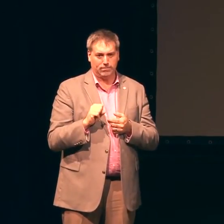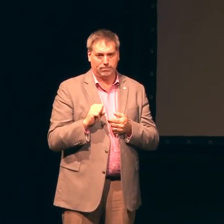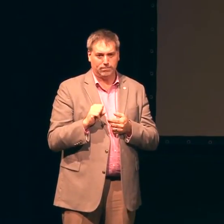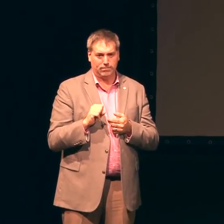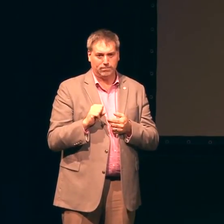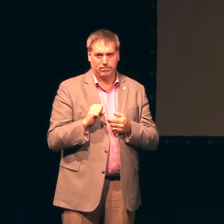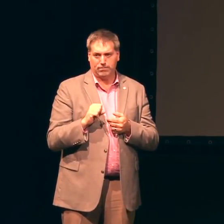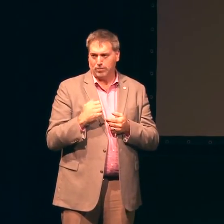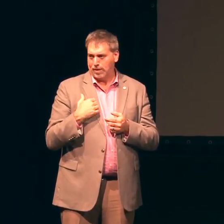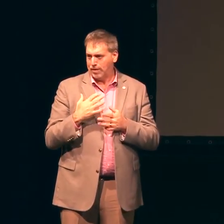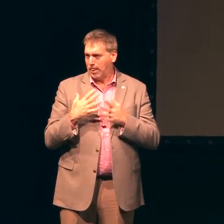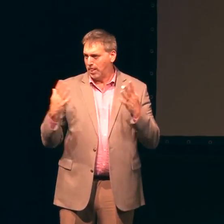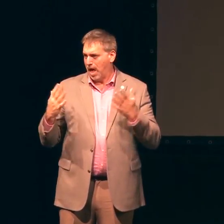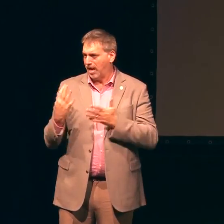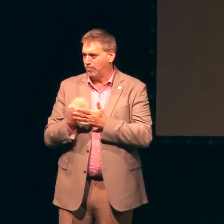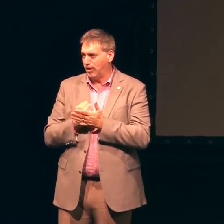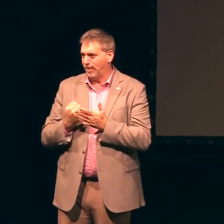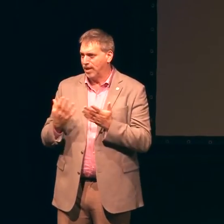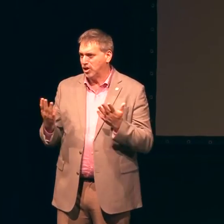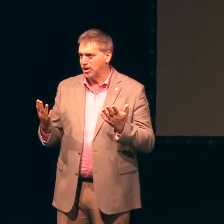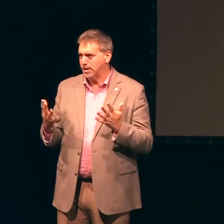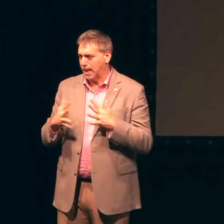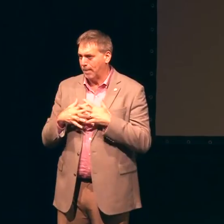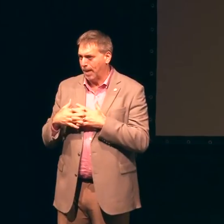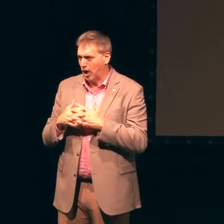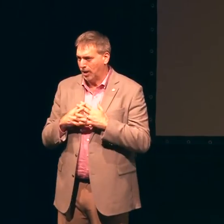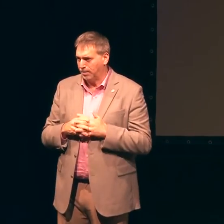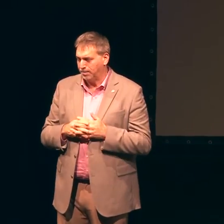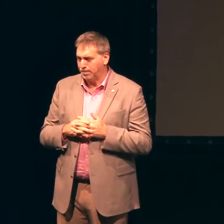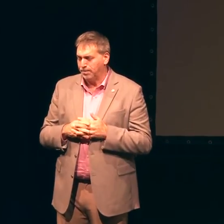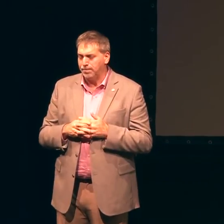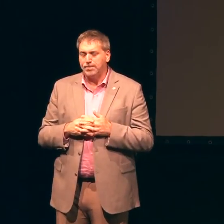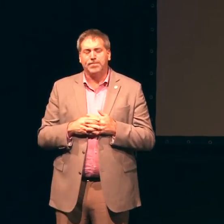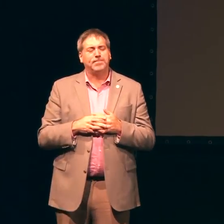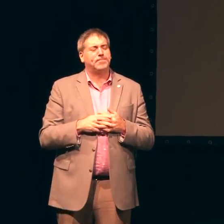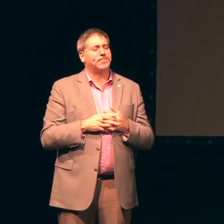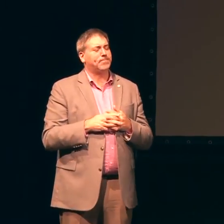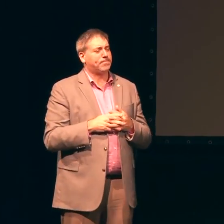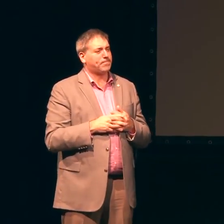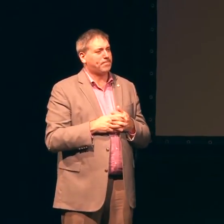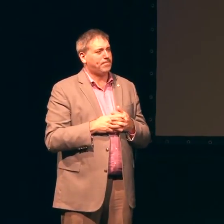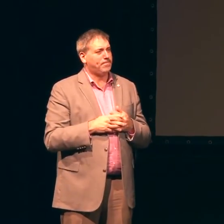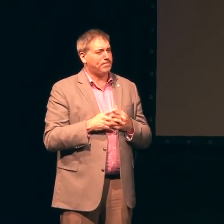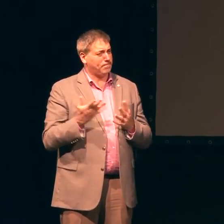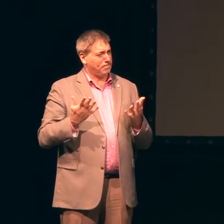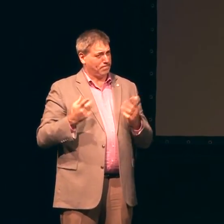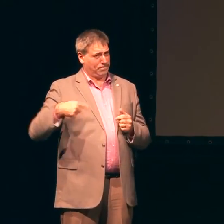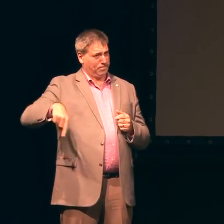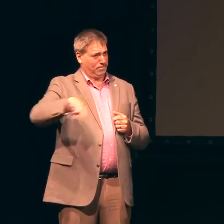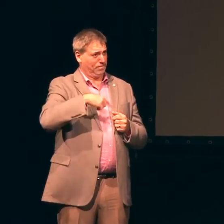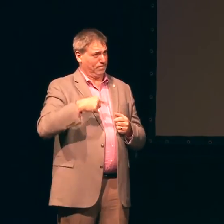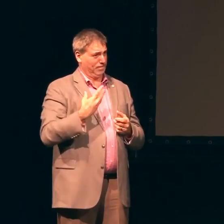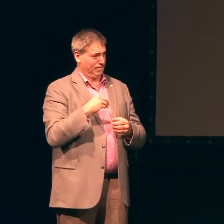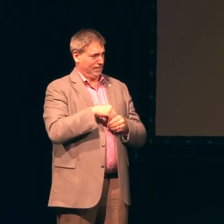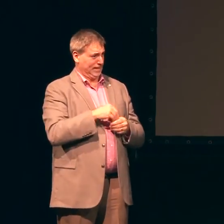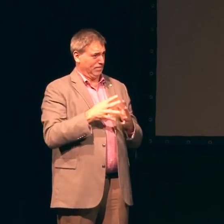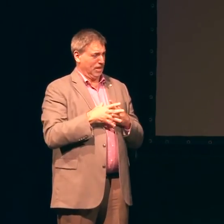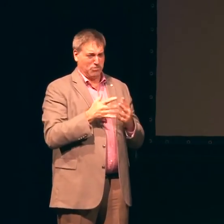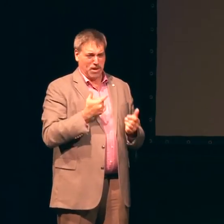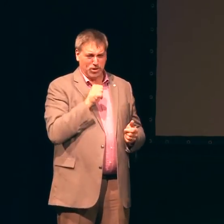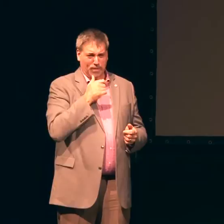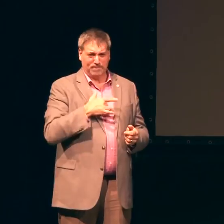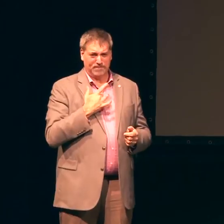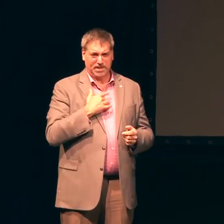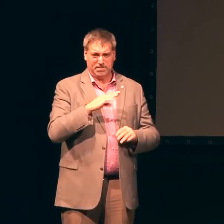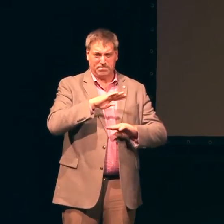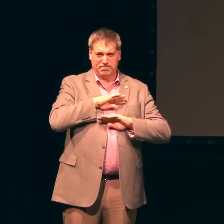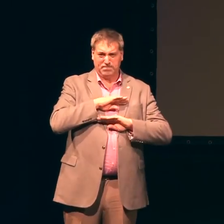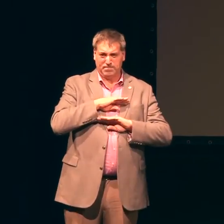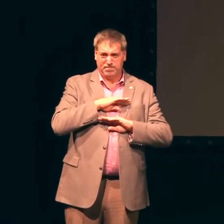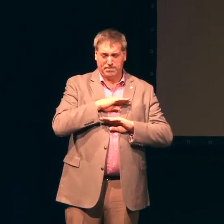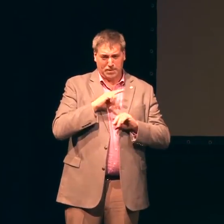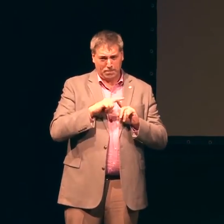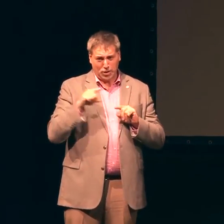privilege here. We do have a lot of privilege here in America. Maybe you don't feel that